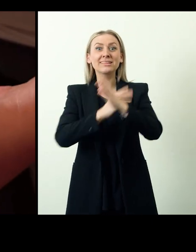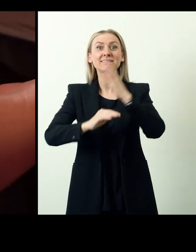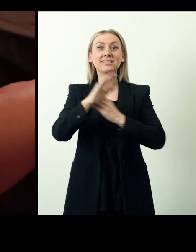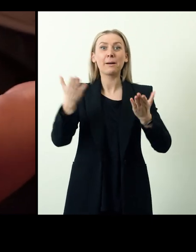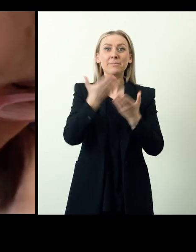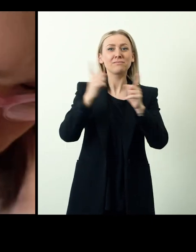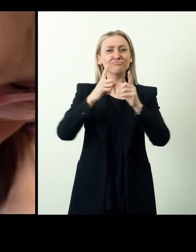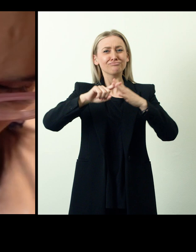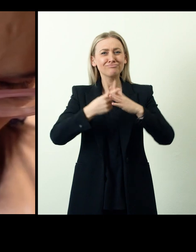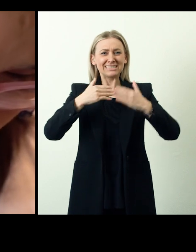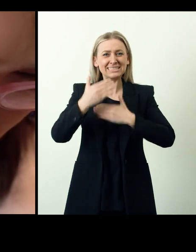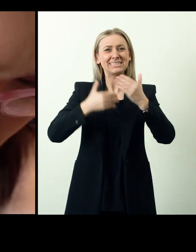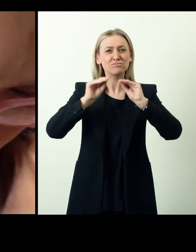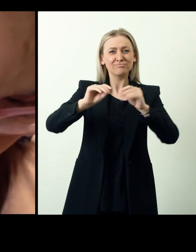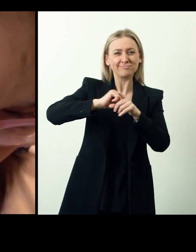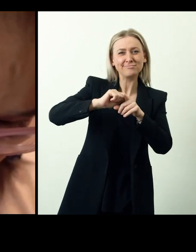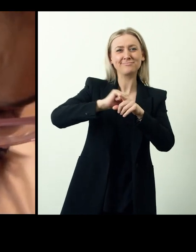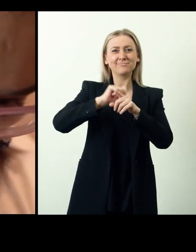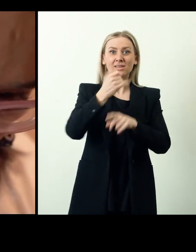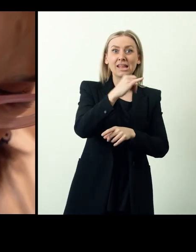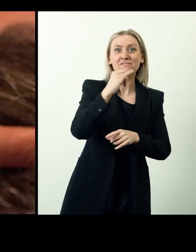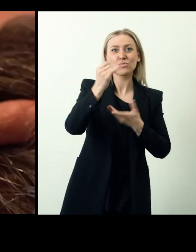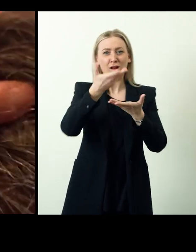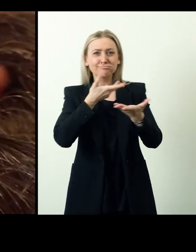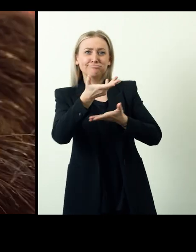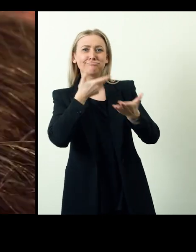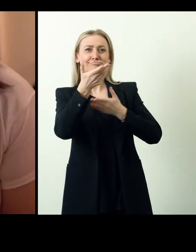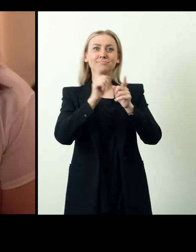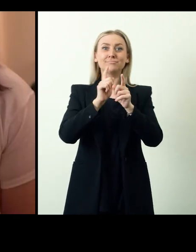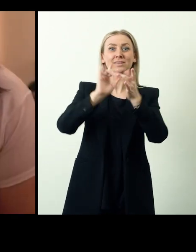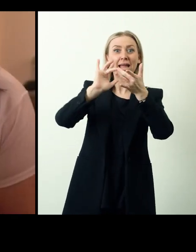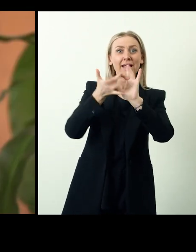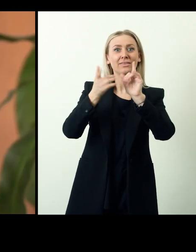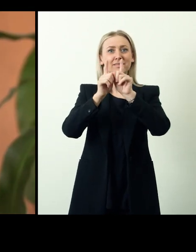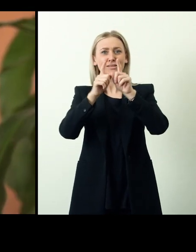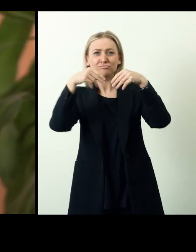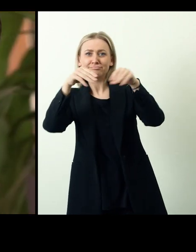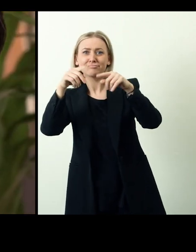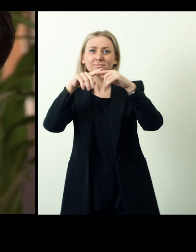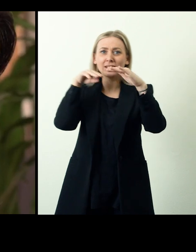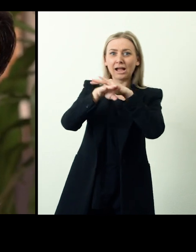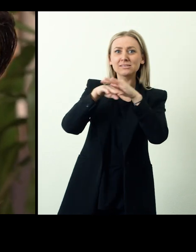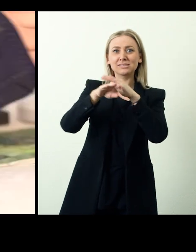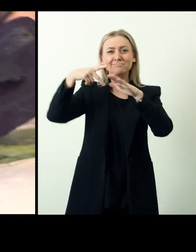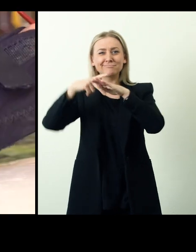supports entrepreneurs with disabilities through training, individual counseling, an online store and accessible tools.